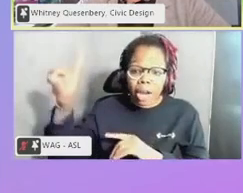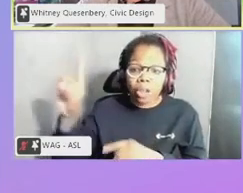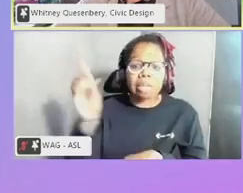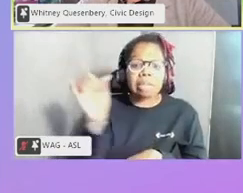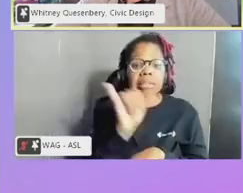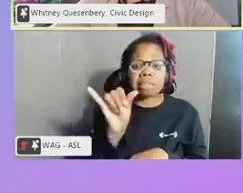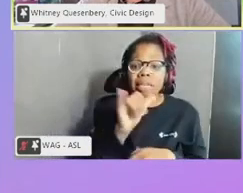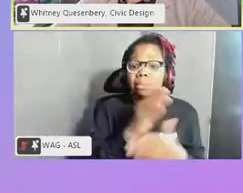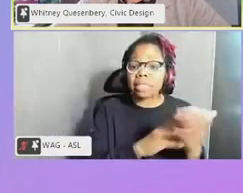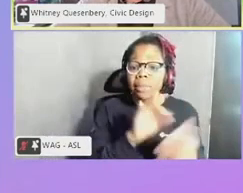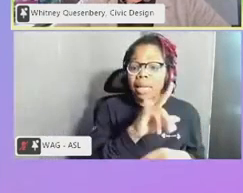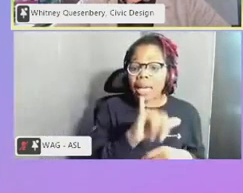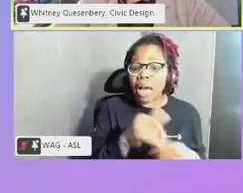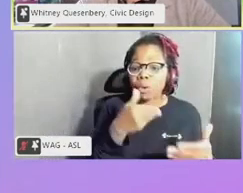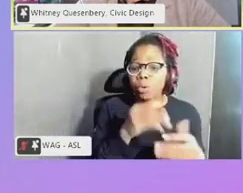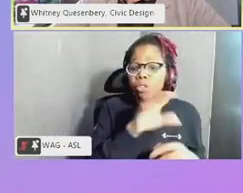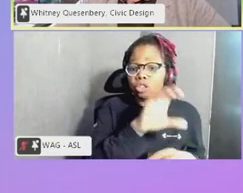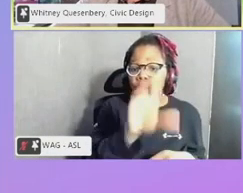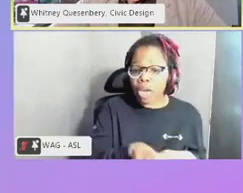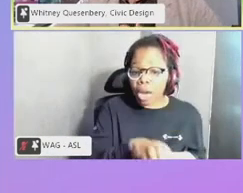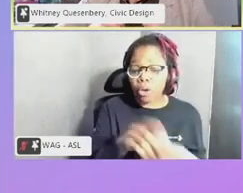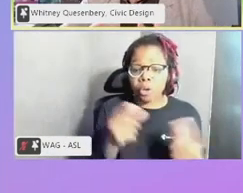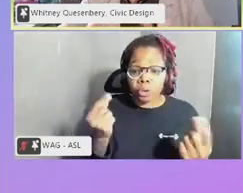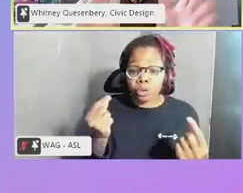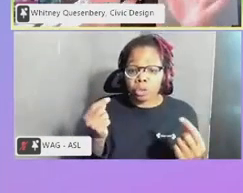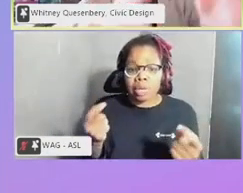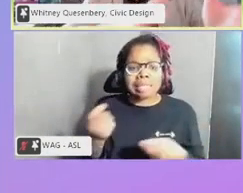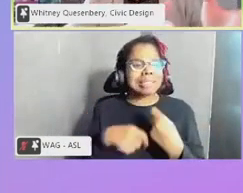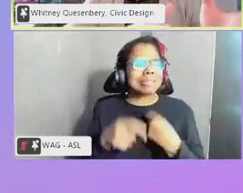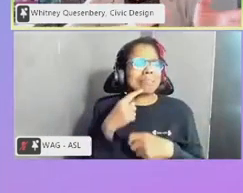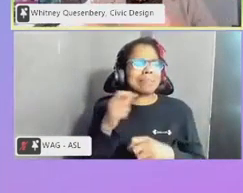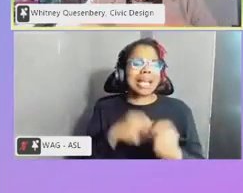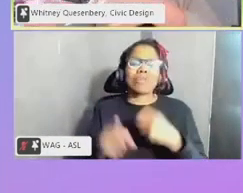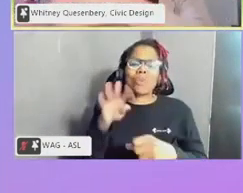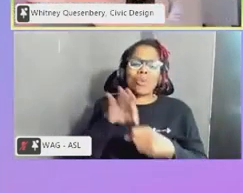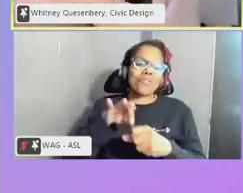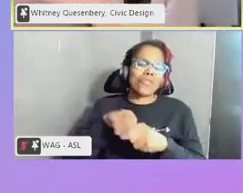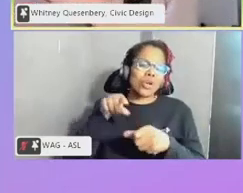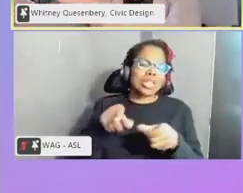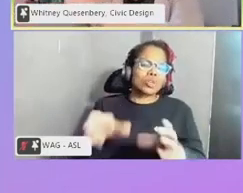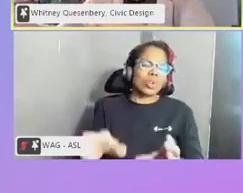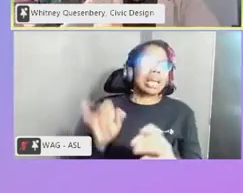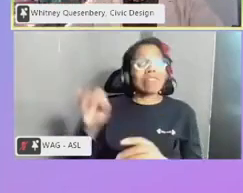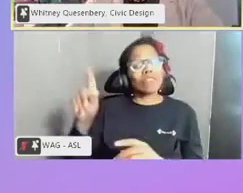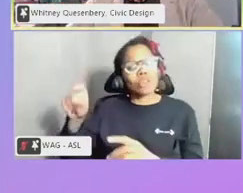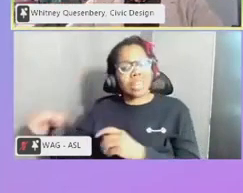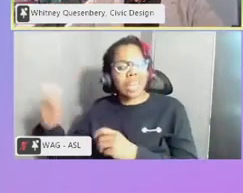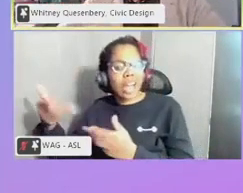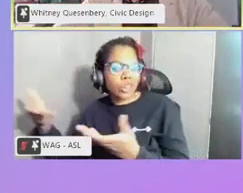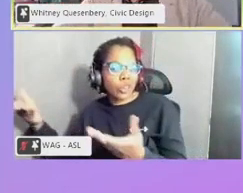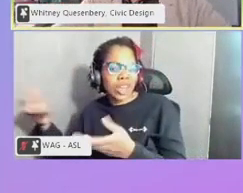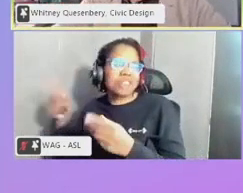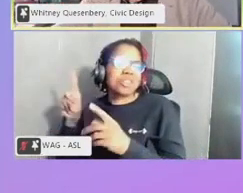how works. The other changes we are seeing in 2023 is more states doing what Maryland does and what some of the counties around Chicago do,